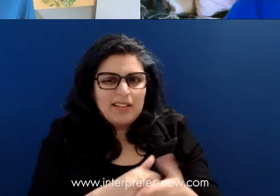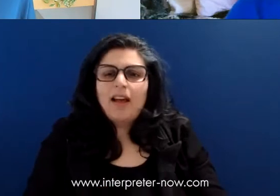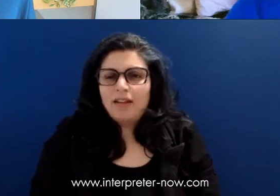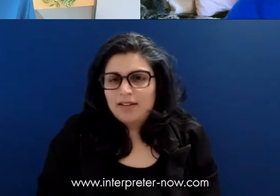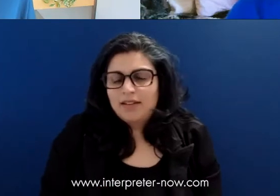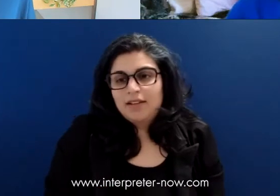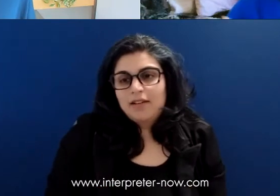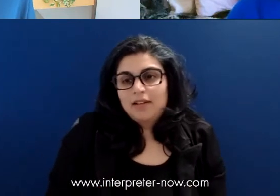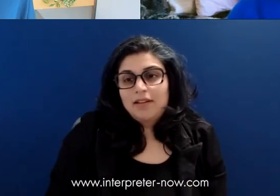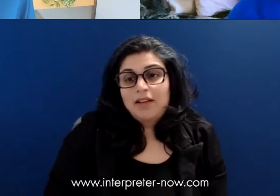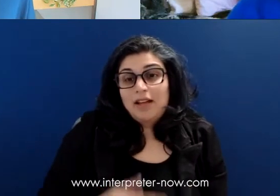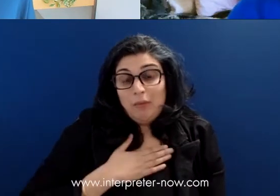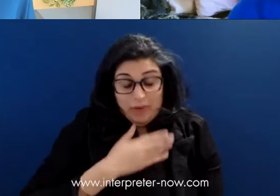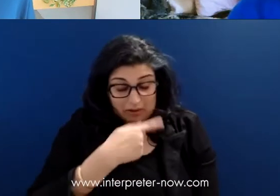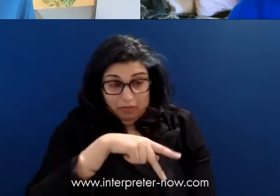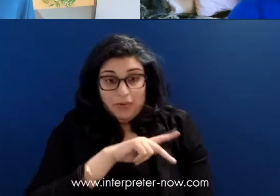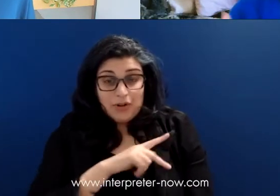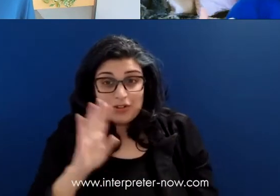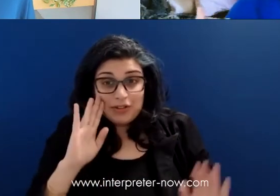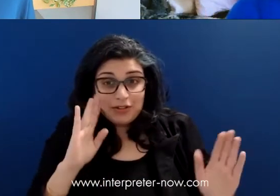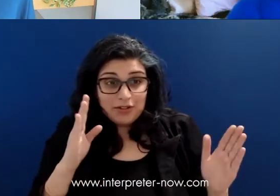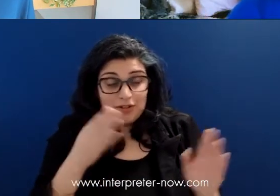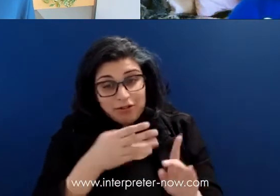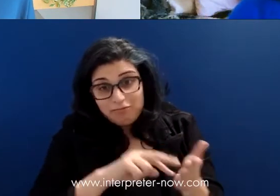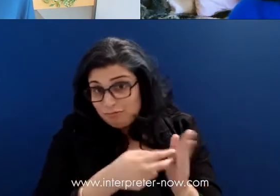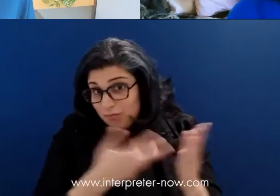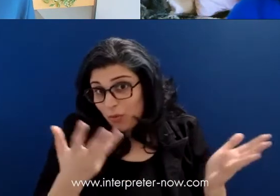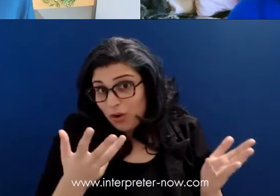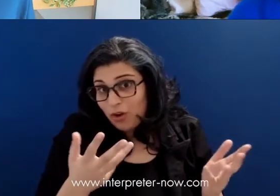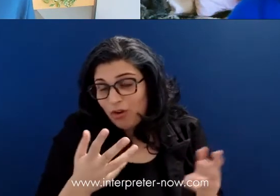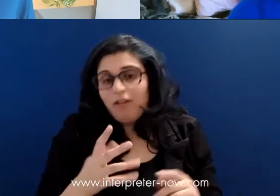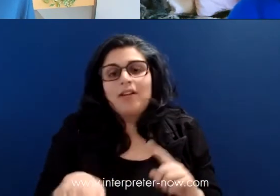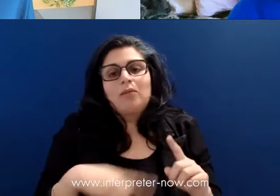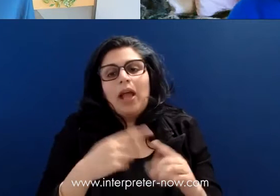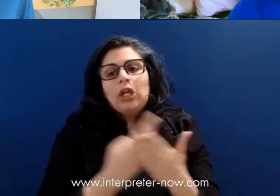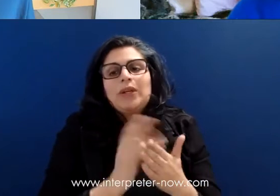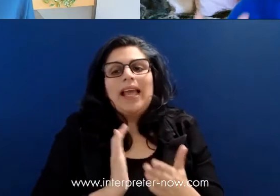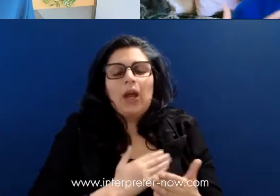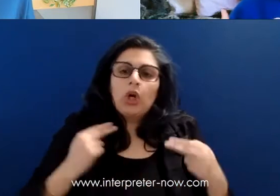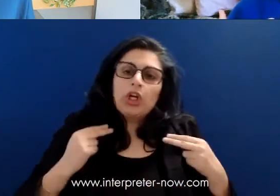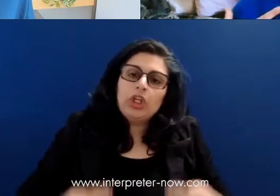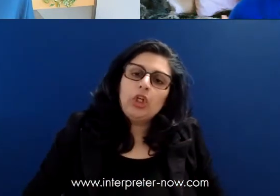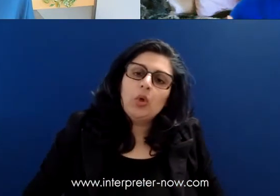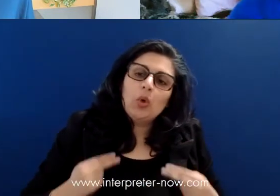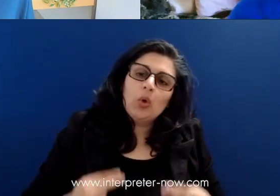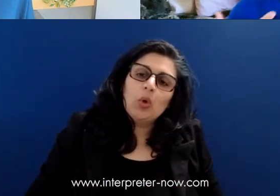My personal view is that empathy is all about using our human and divine attributes that